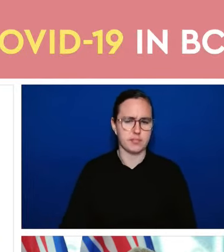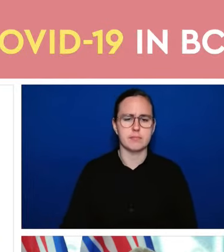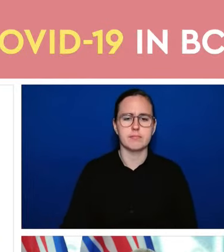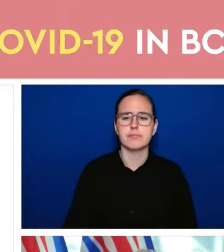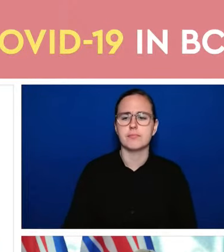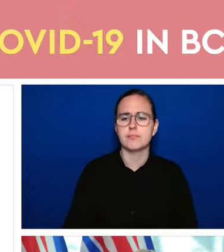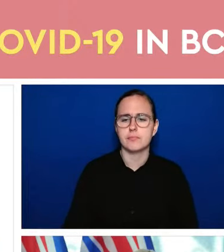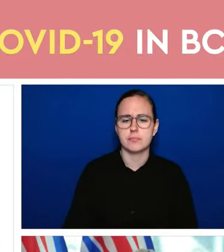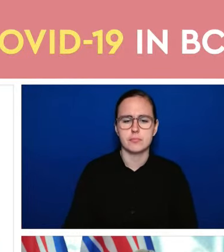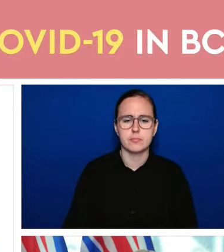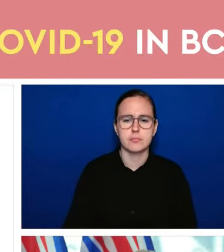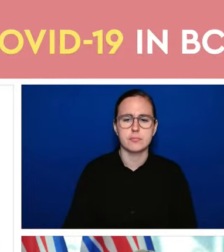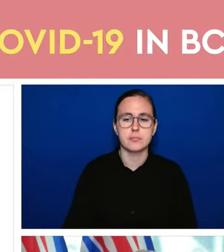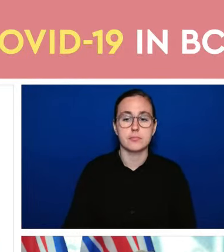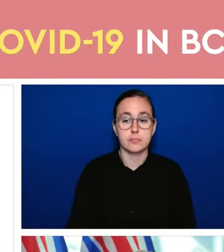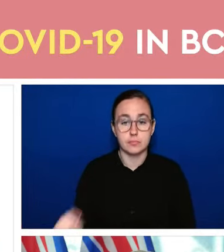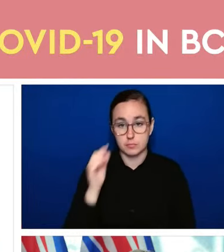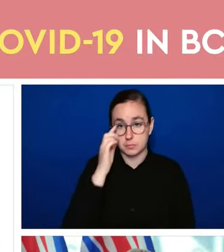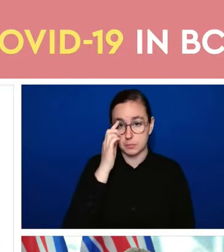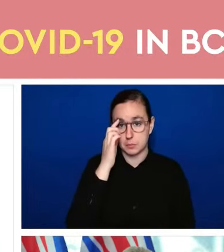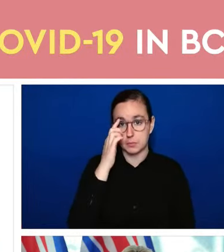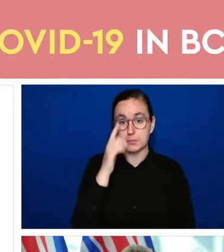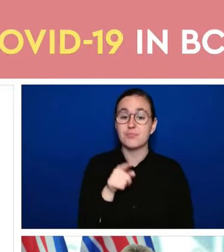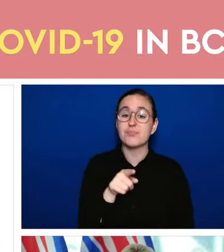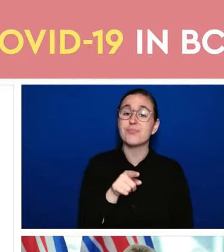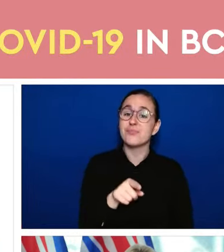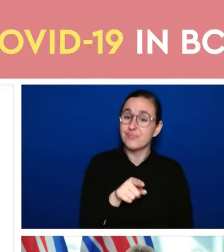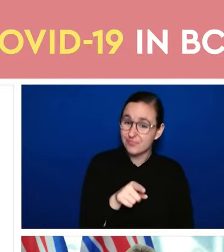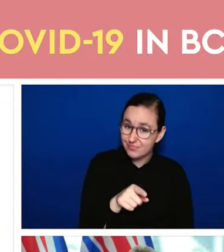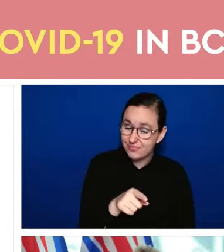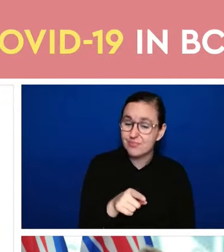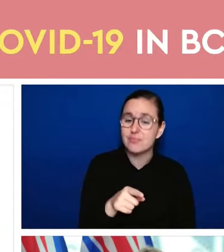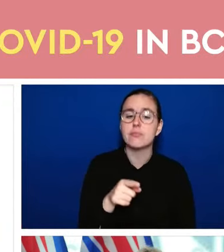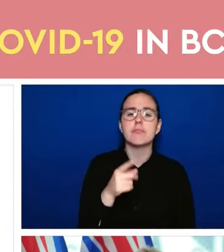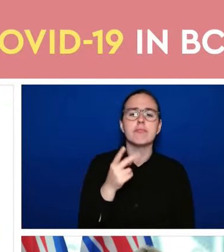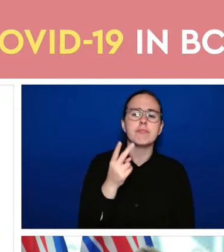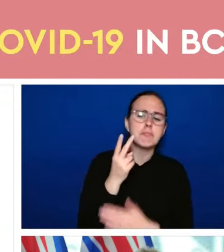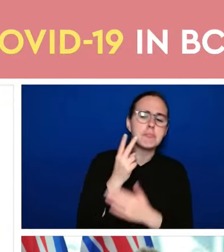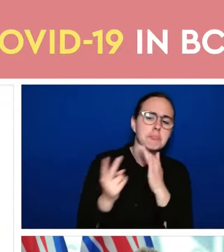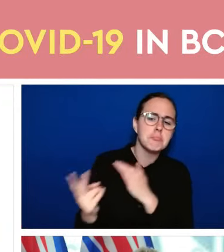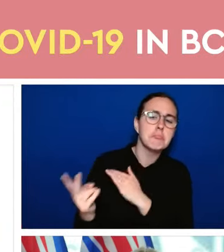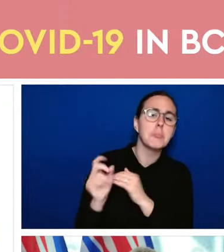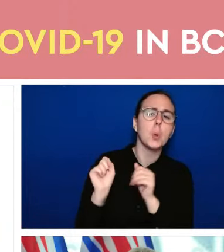last time we presented this in